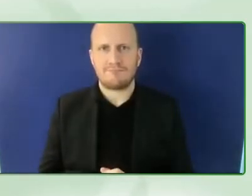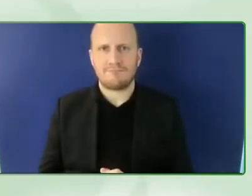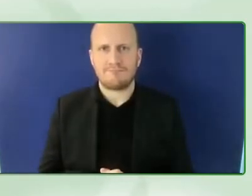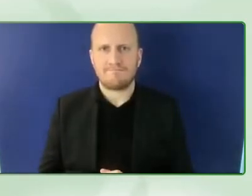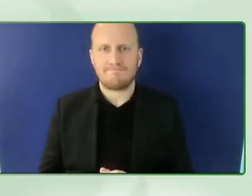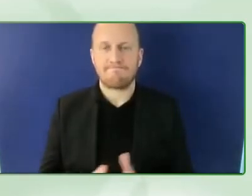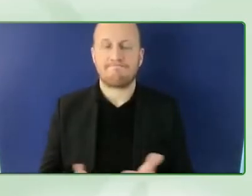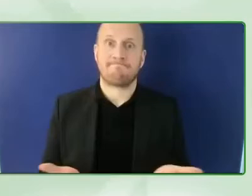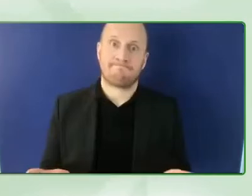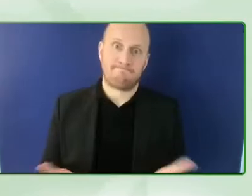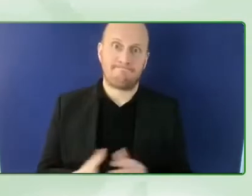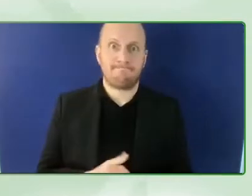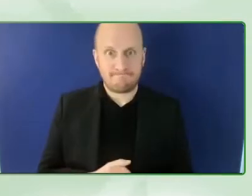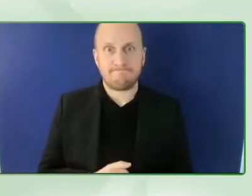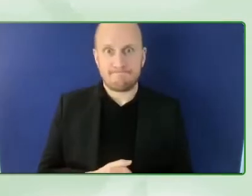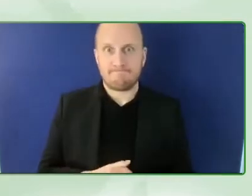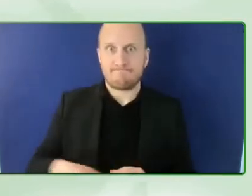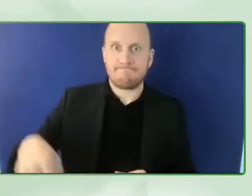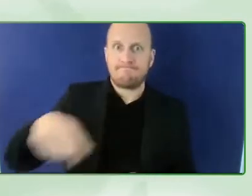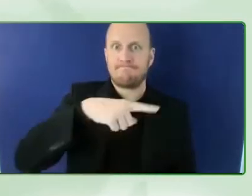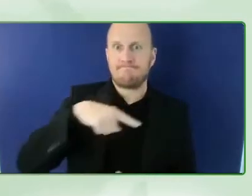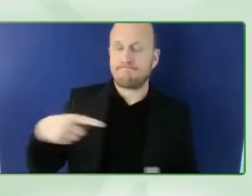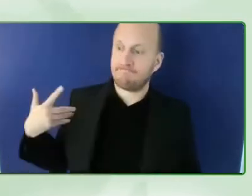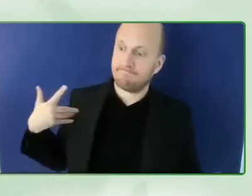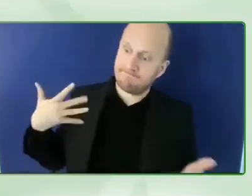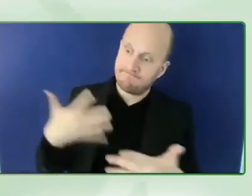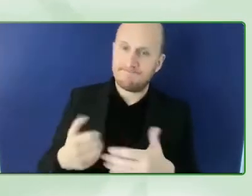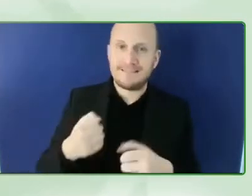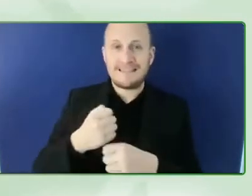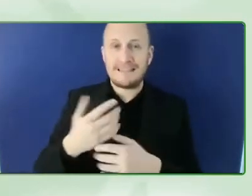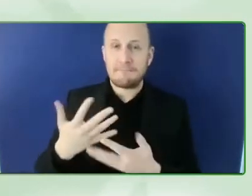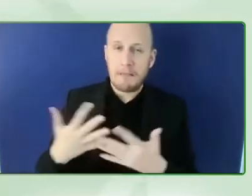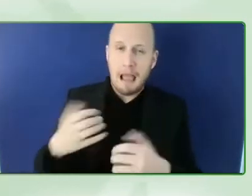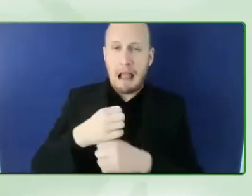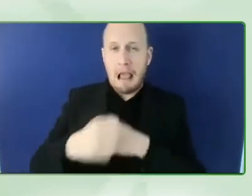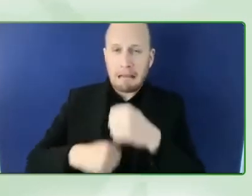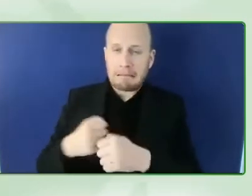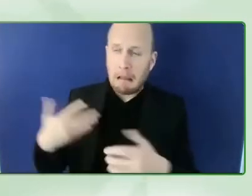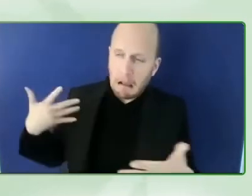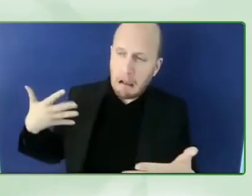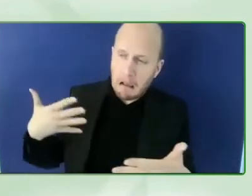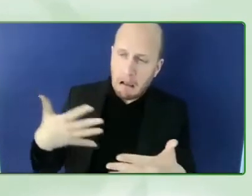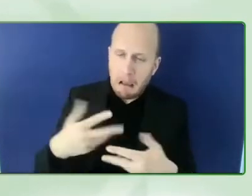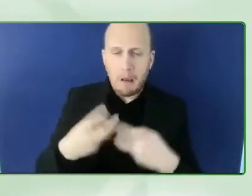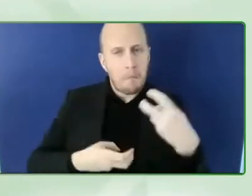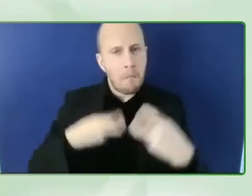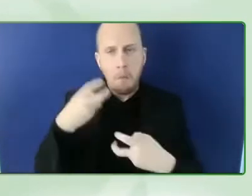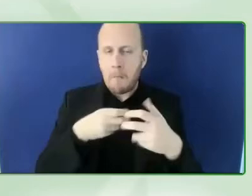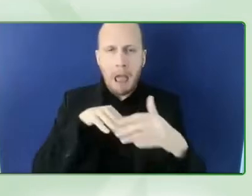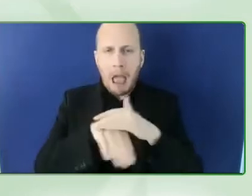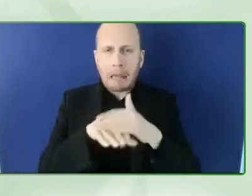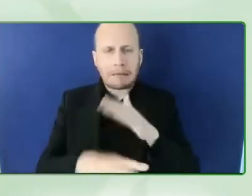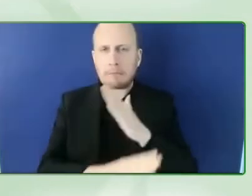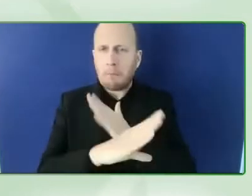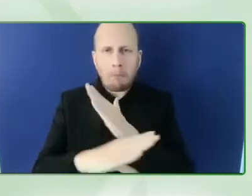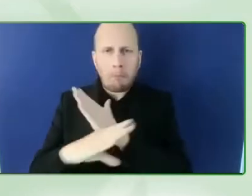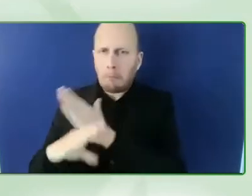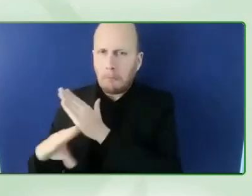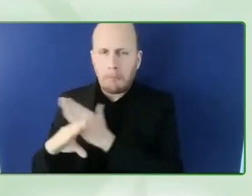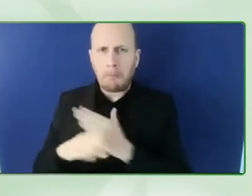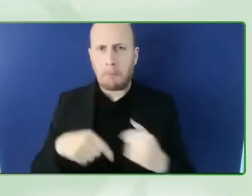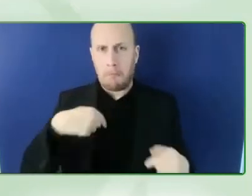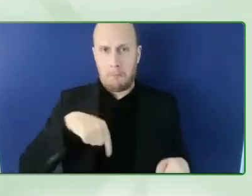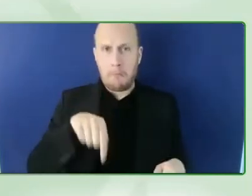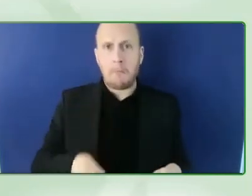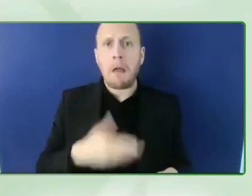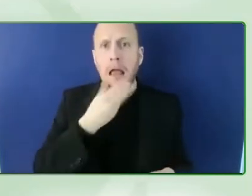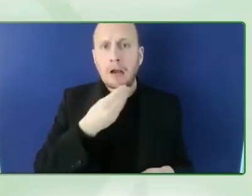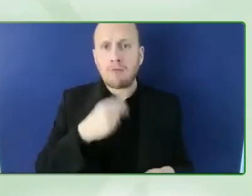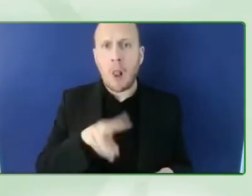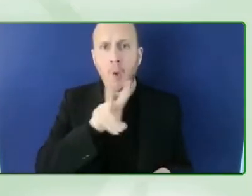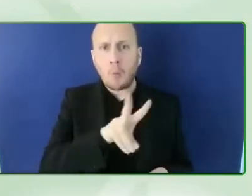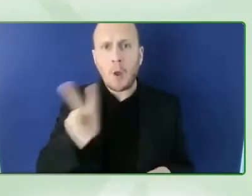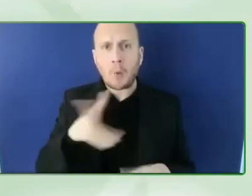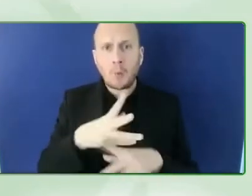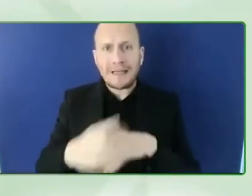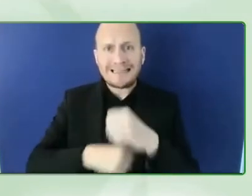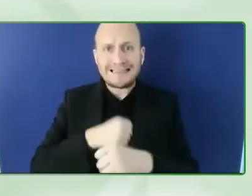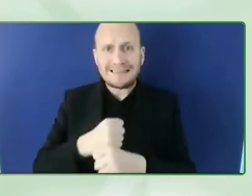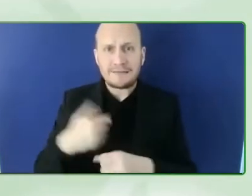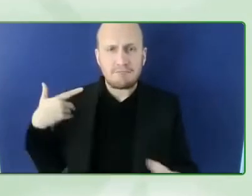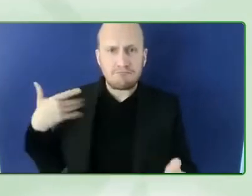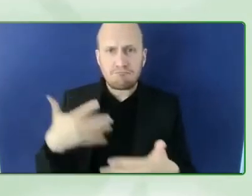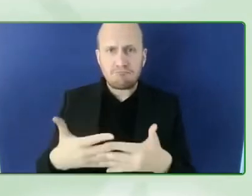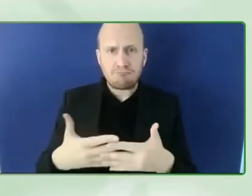for so many years Access Israel is dealing with it 22 years i myself on a wheelchair for 33 years